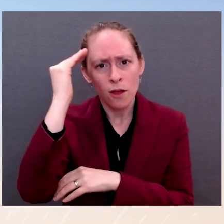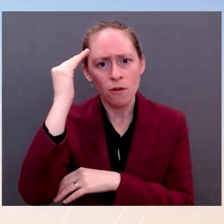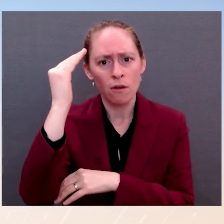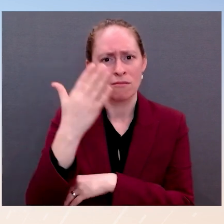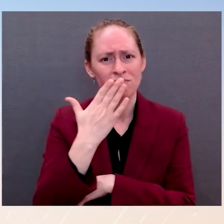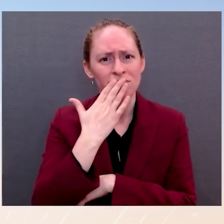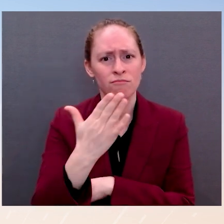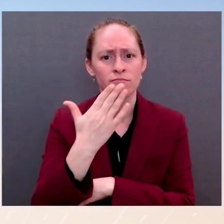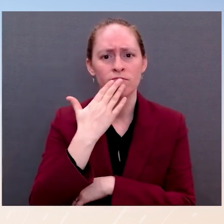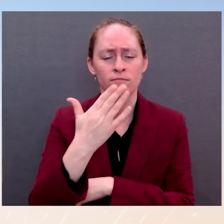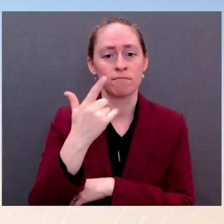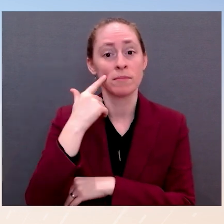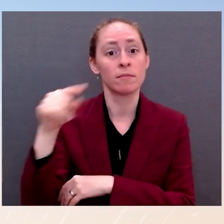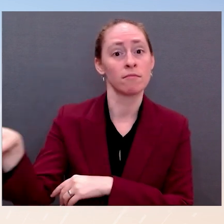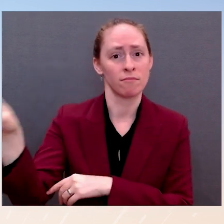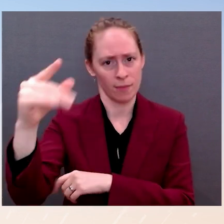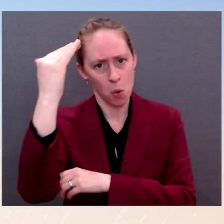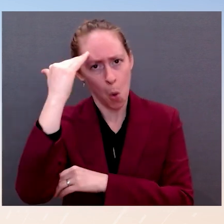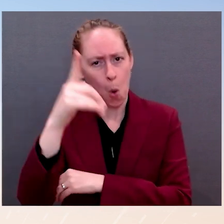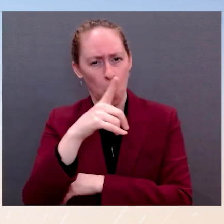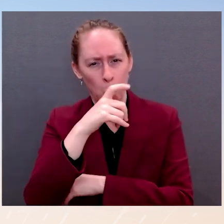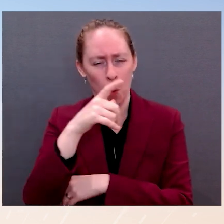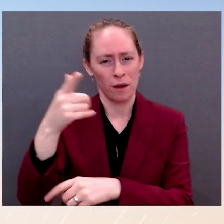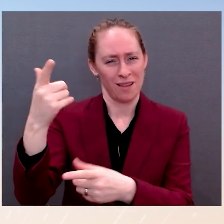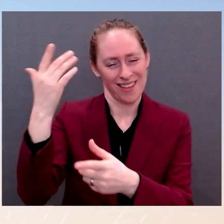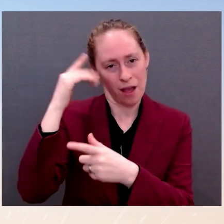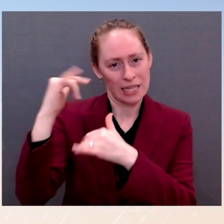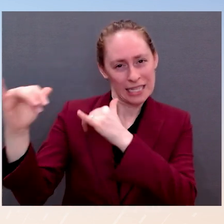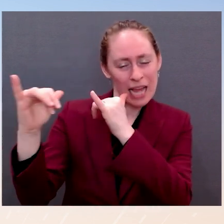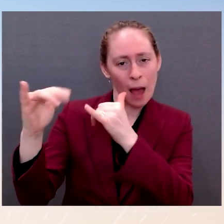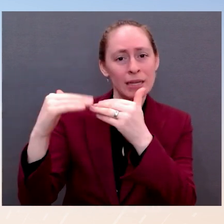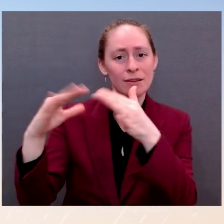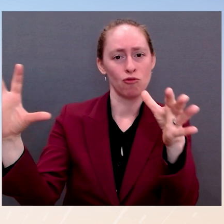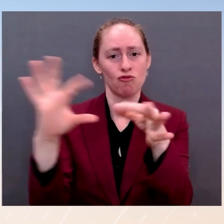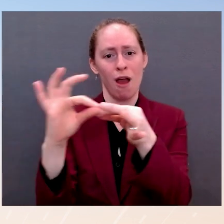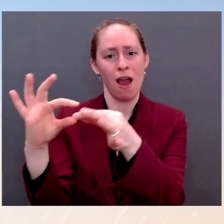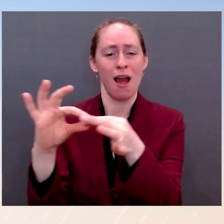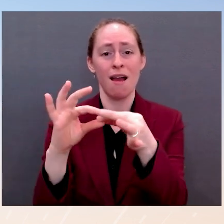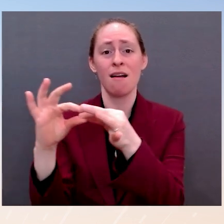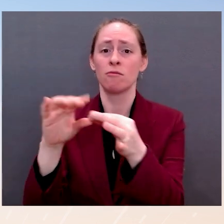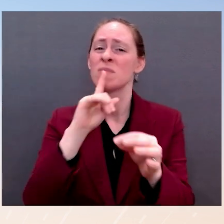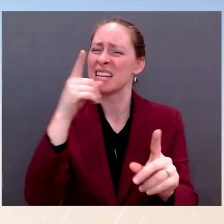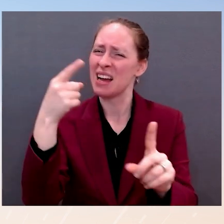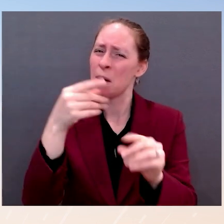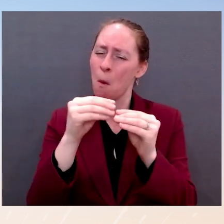Being an influencer has significant responsibility and especially to the black community